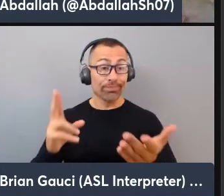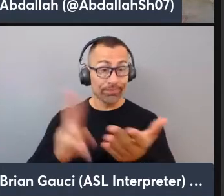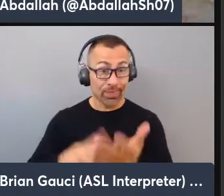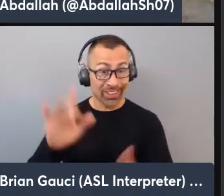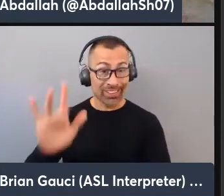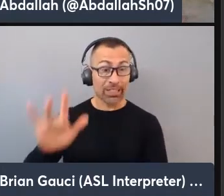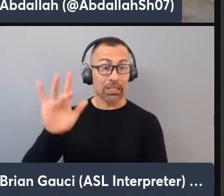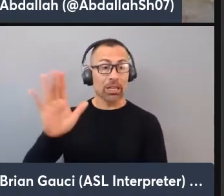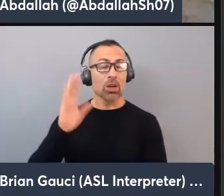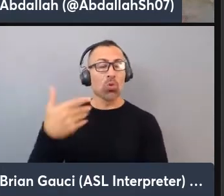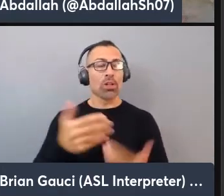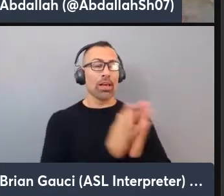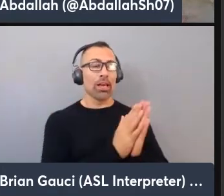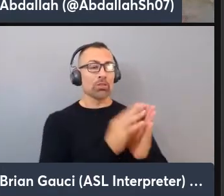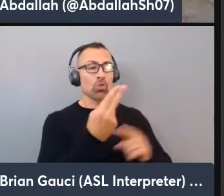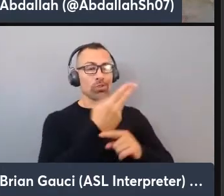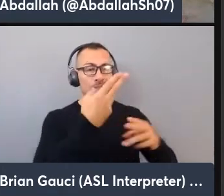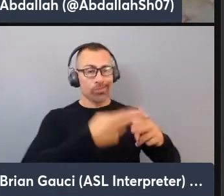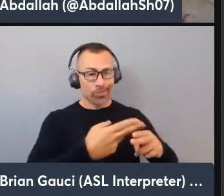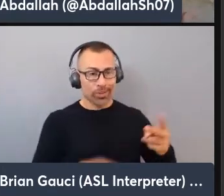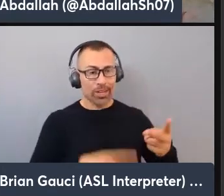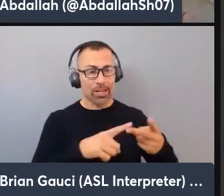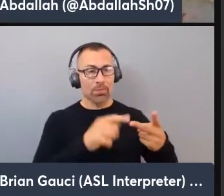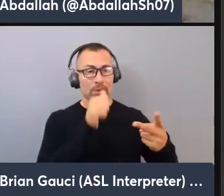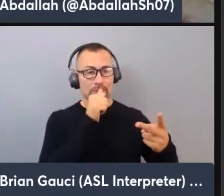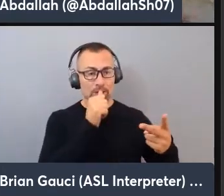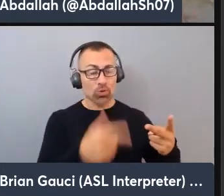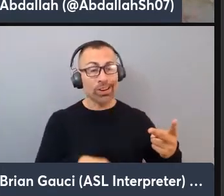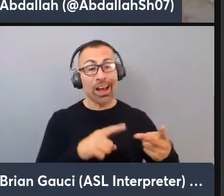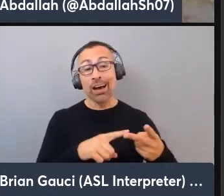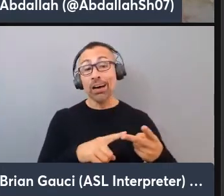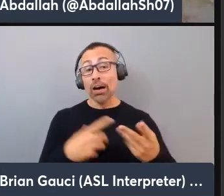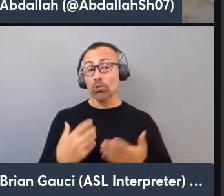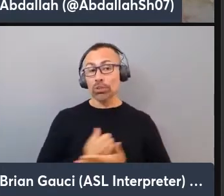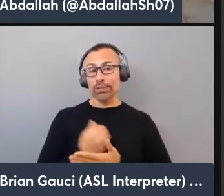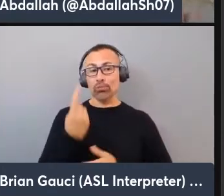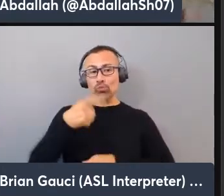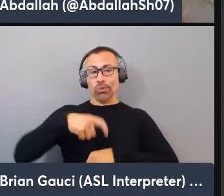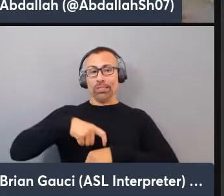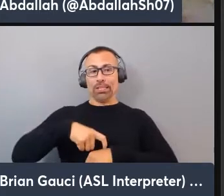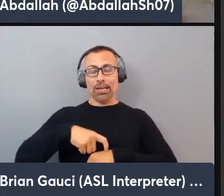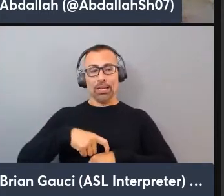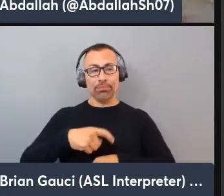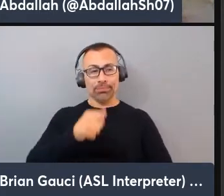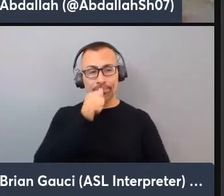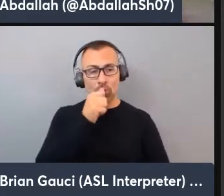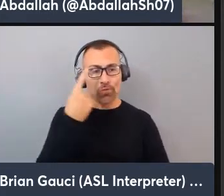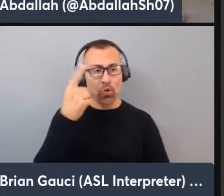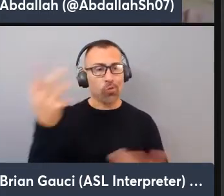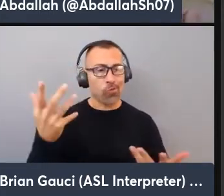I'll get a one time password to just verify my account. And then I will get another one time password